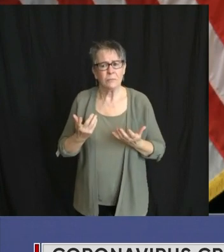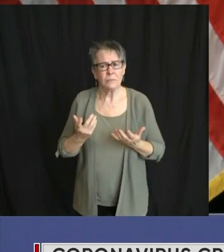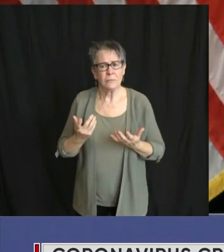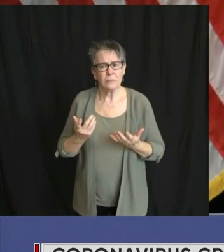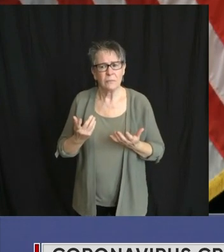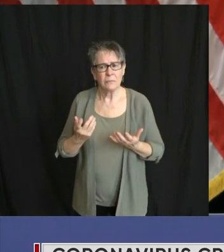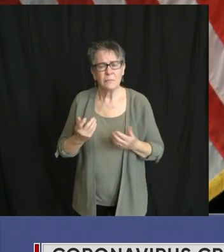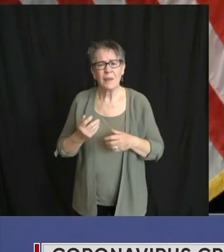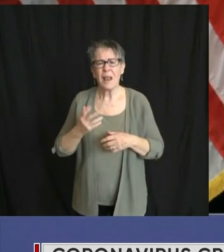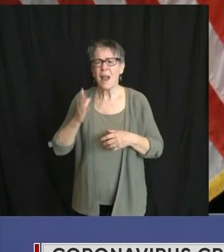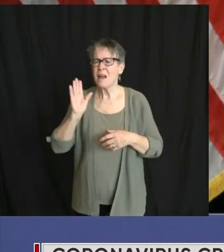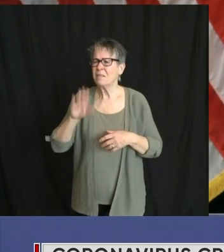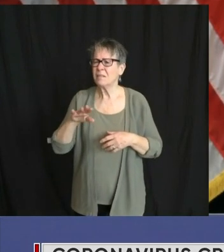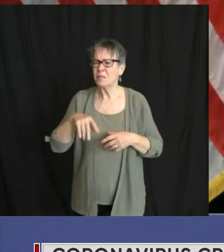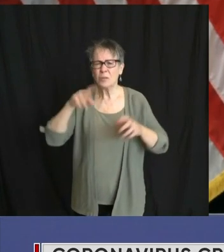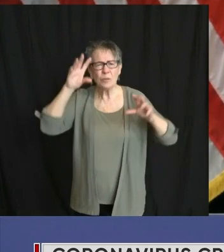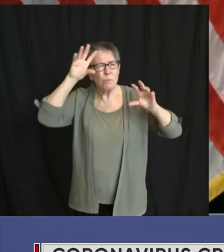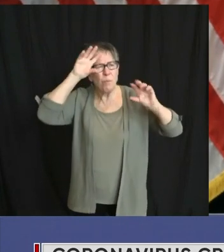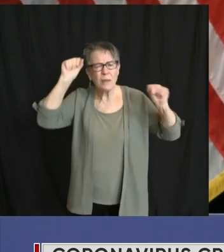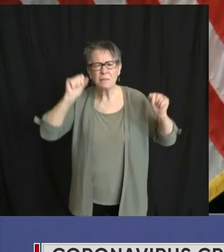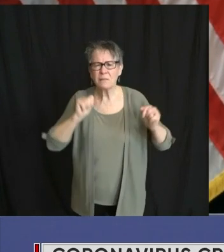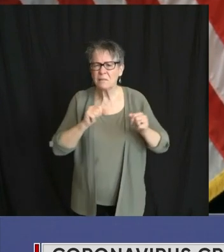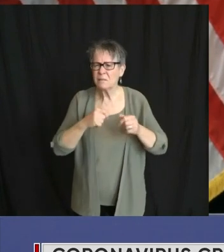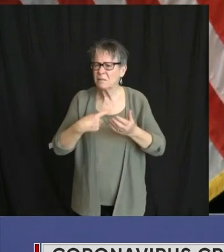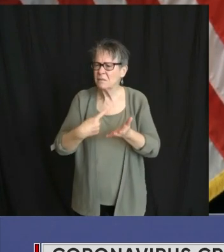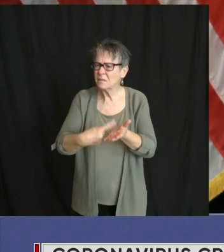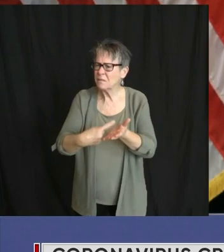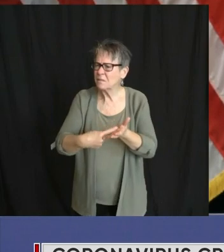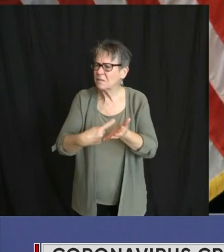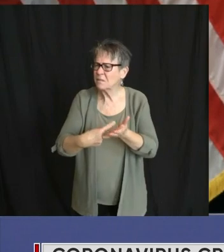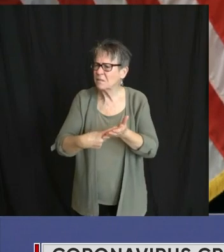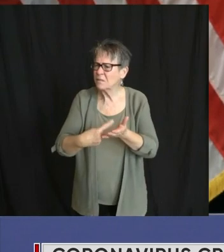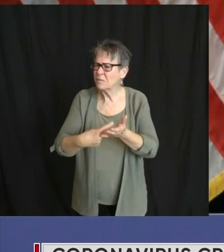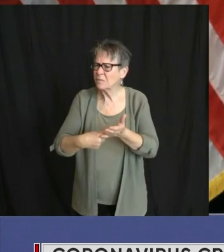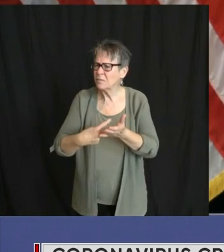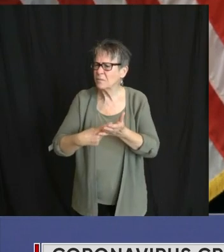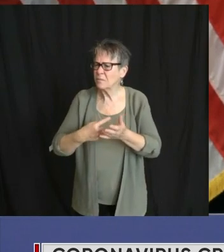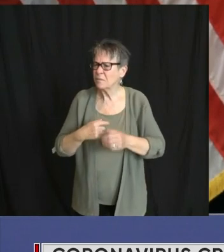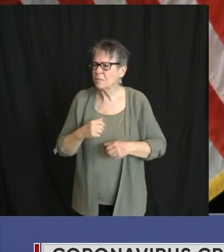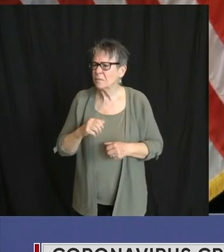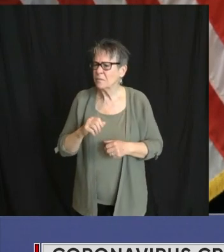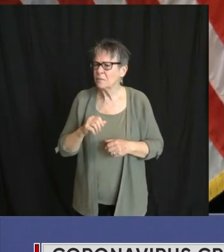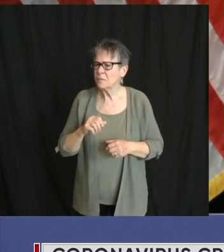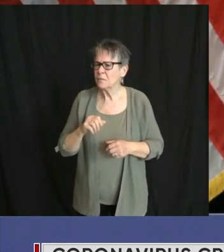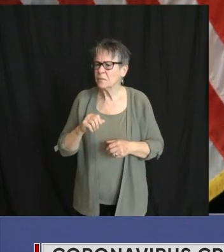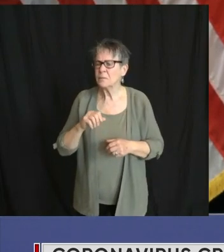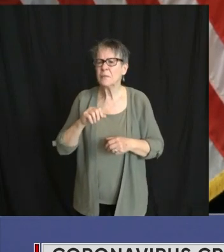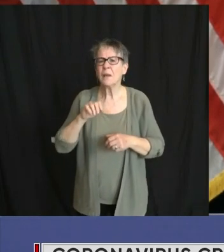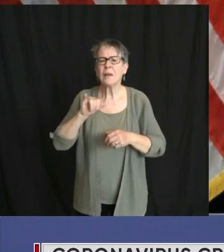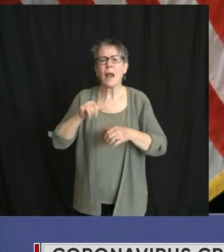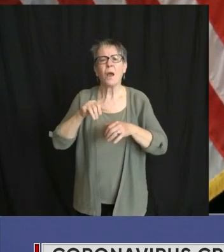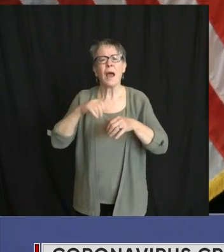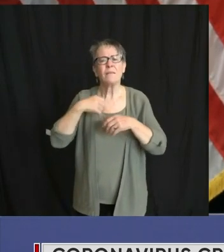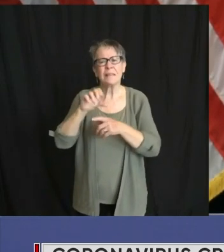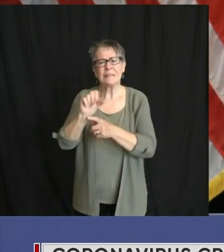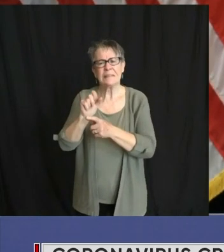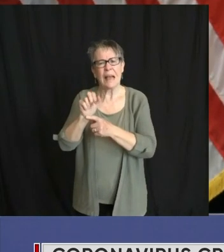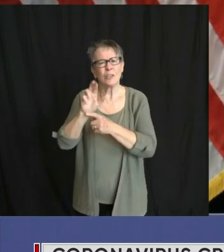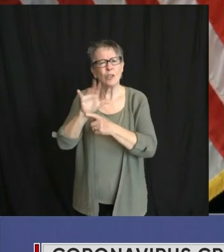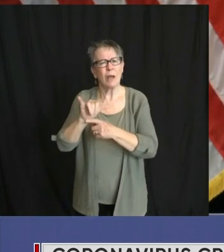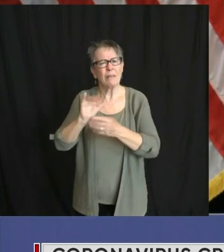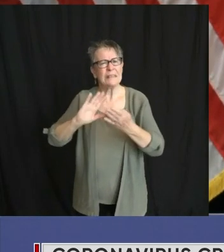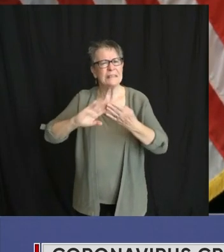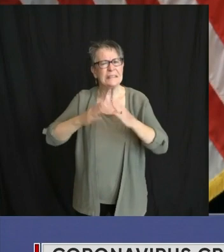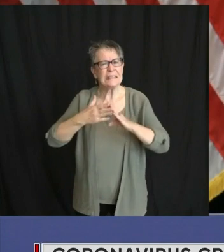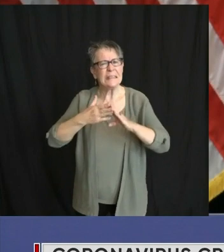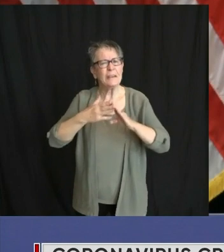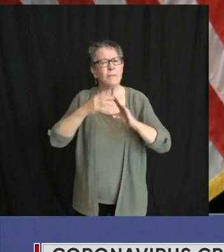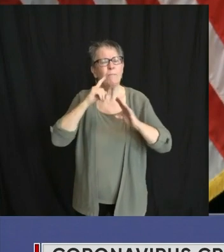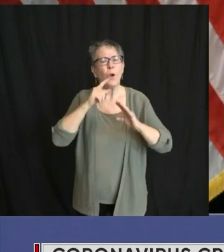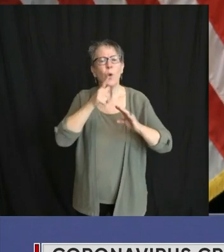LOCAL AID IF WE WANTED CERTAIN